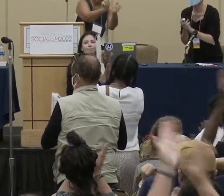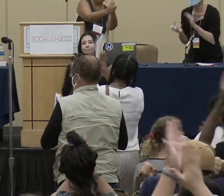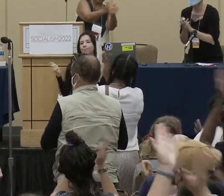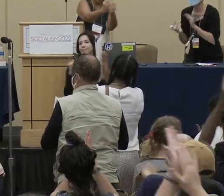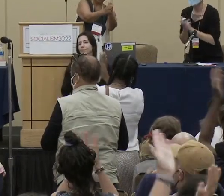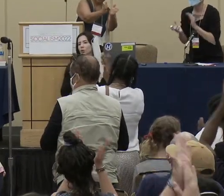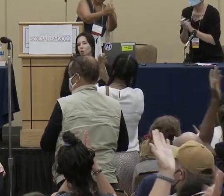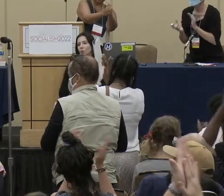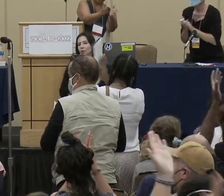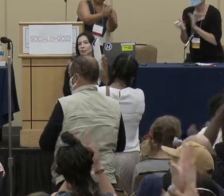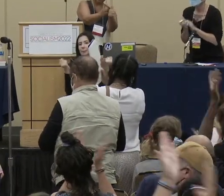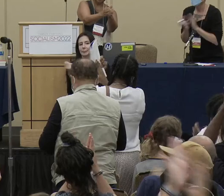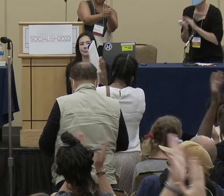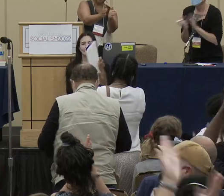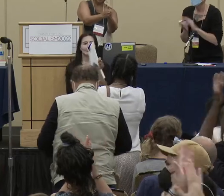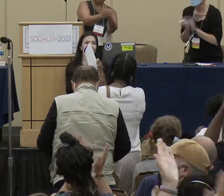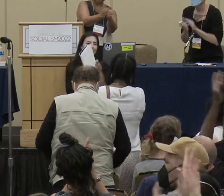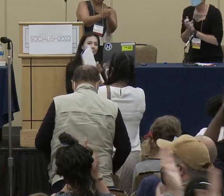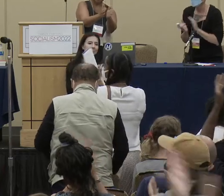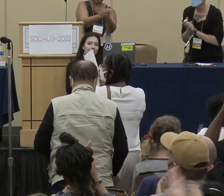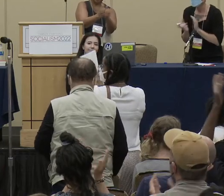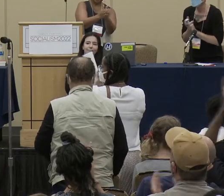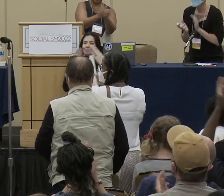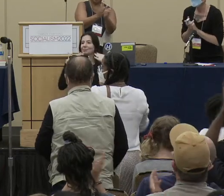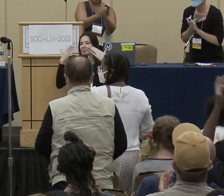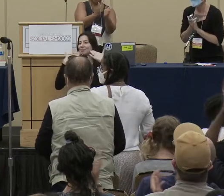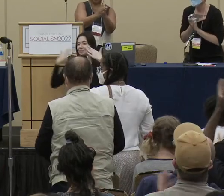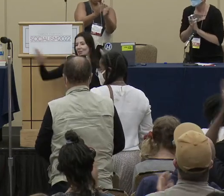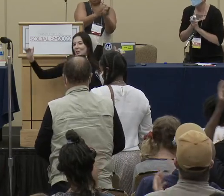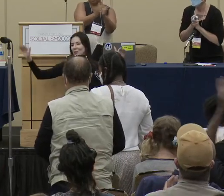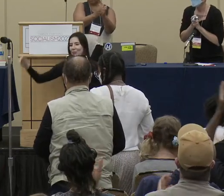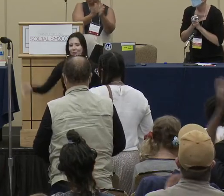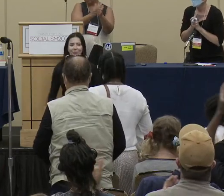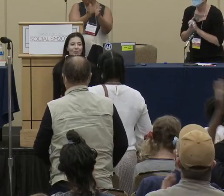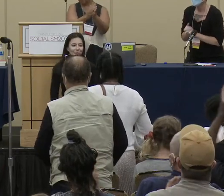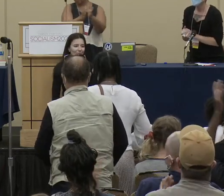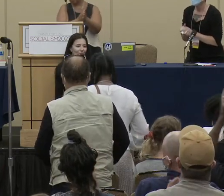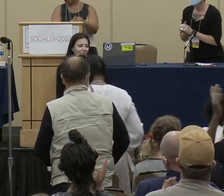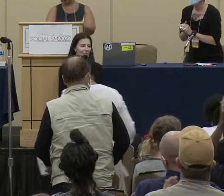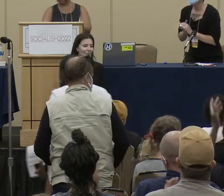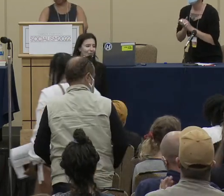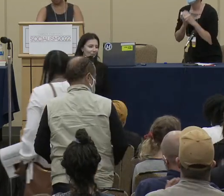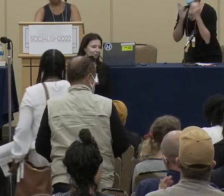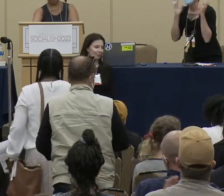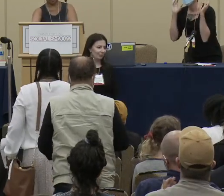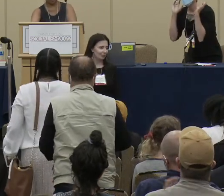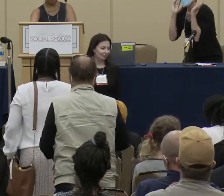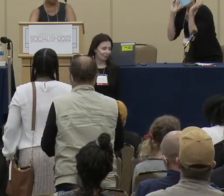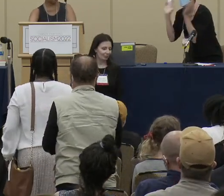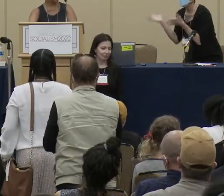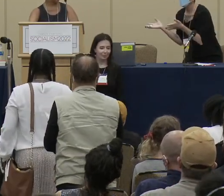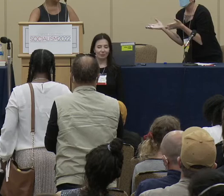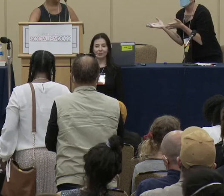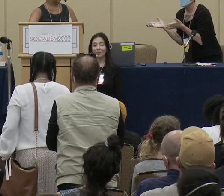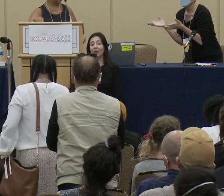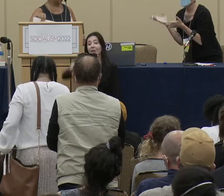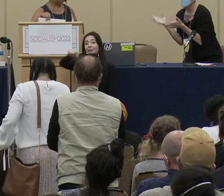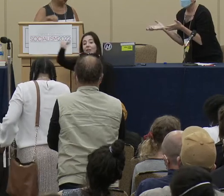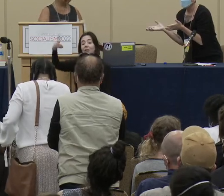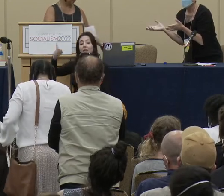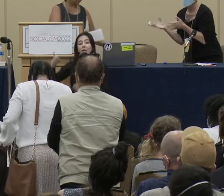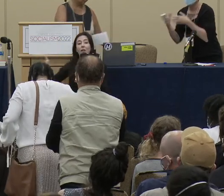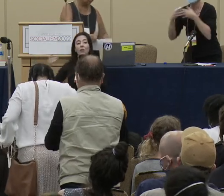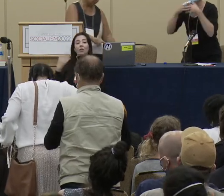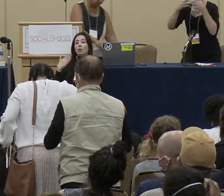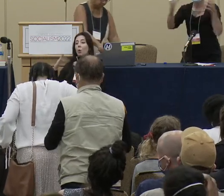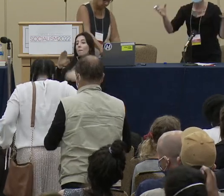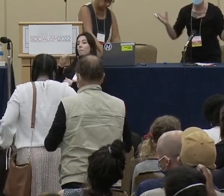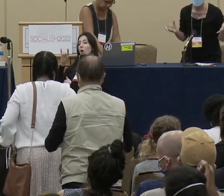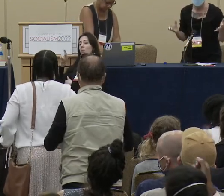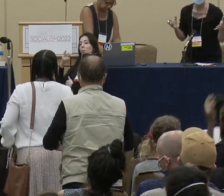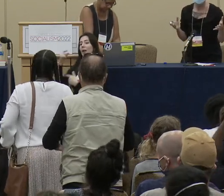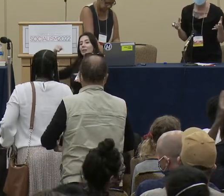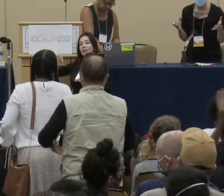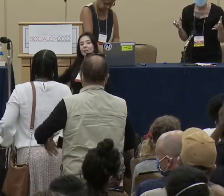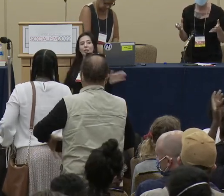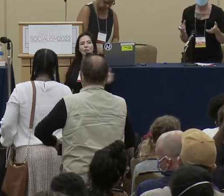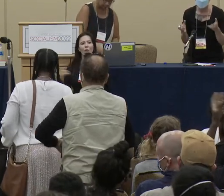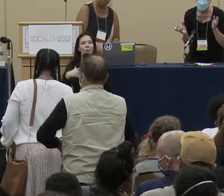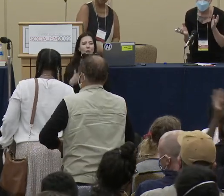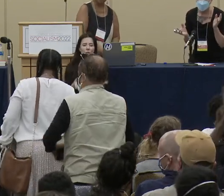to our translation team . I know you've been seeing them.